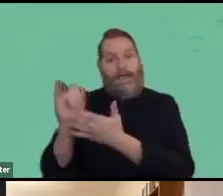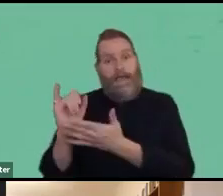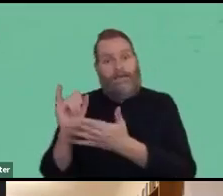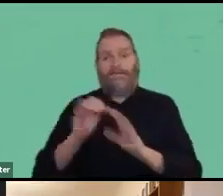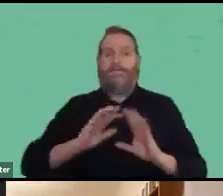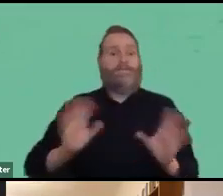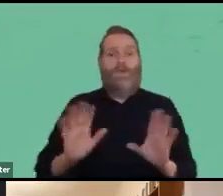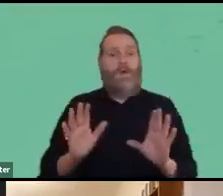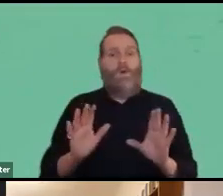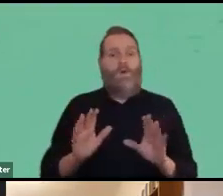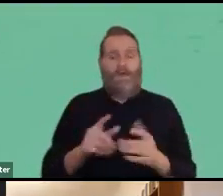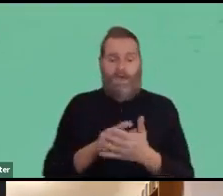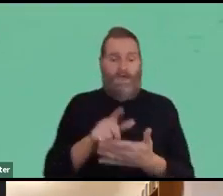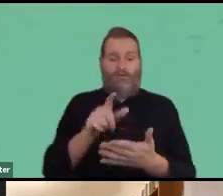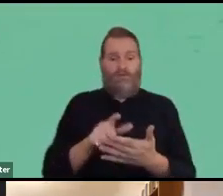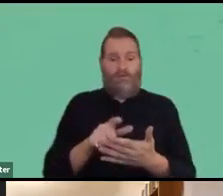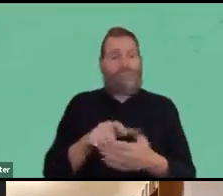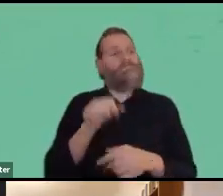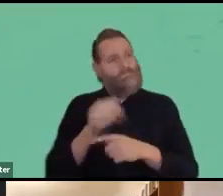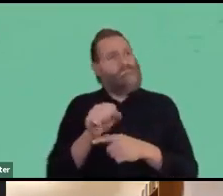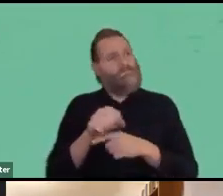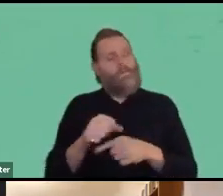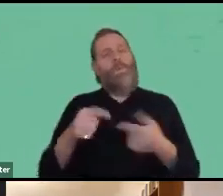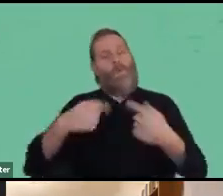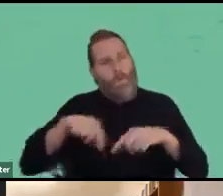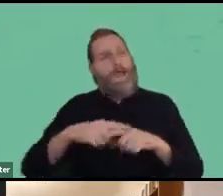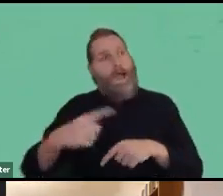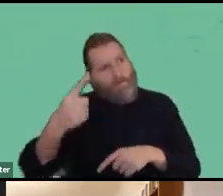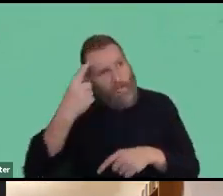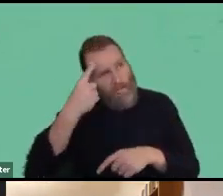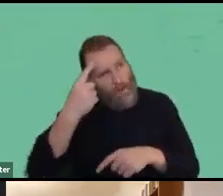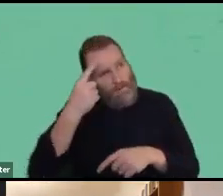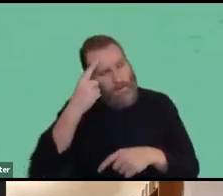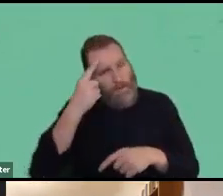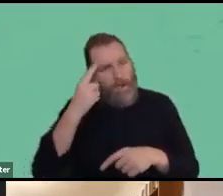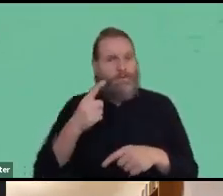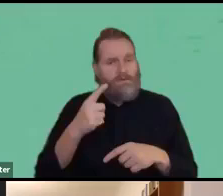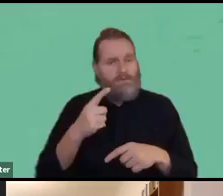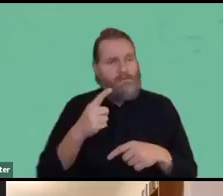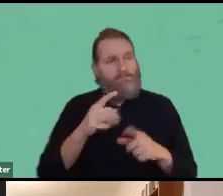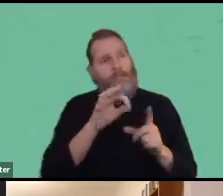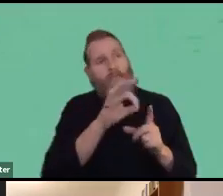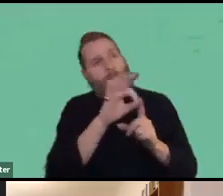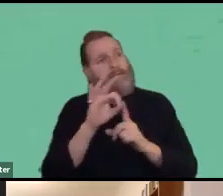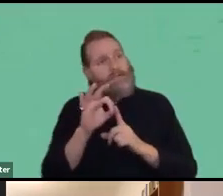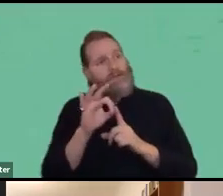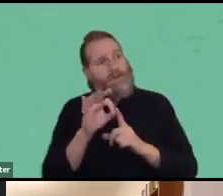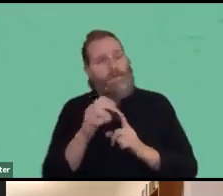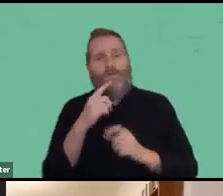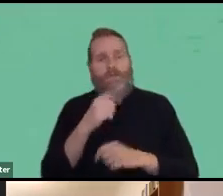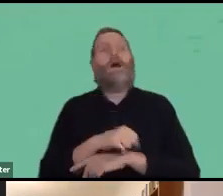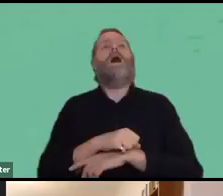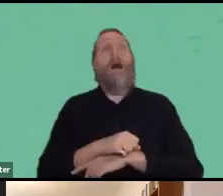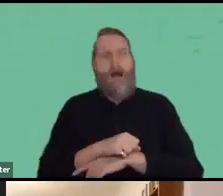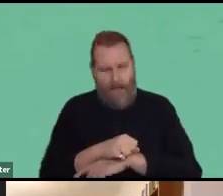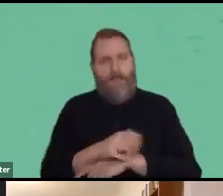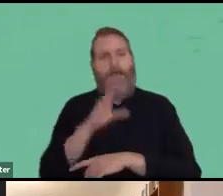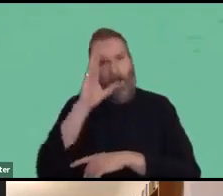sense so we have considered these petitions in this debate so we went I so we're also so so it